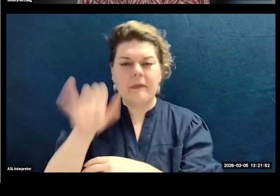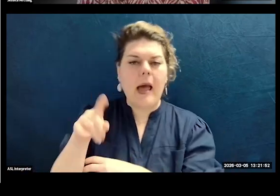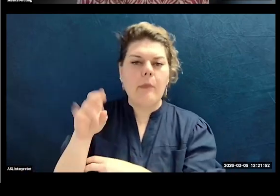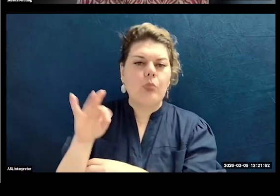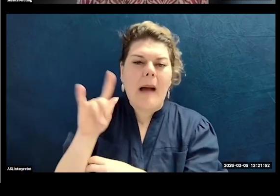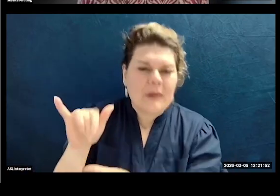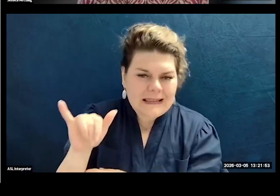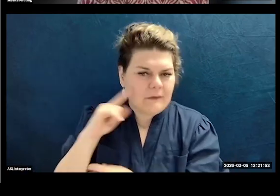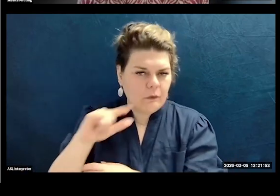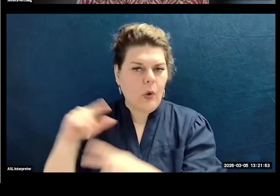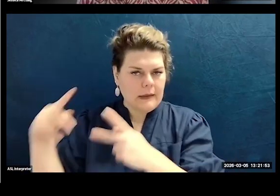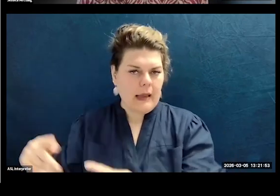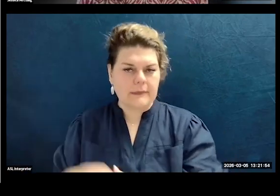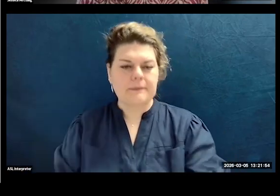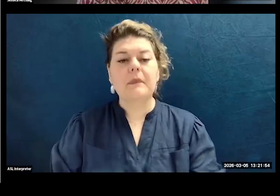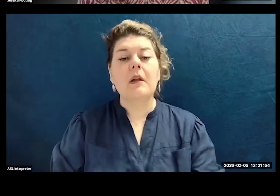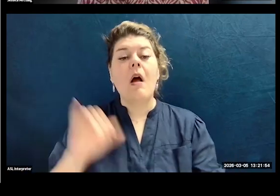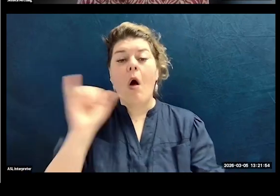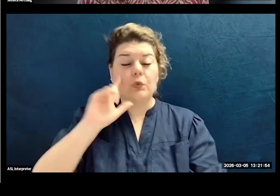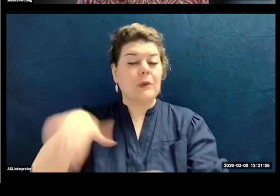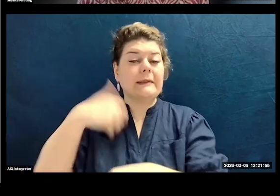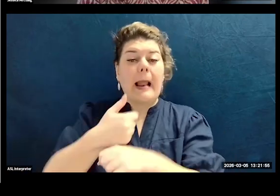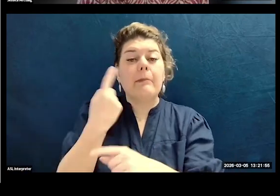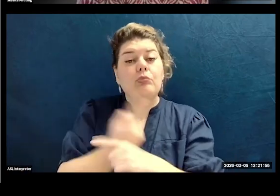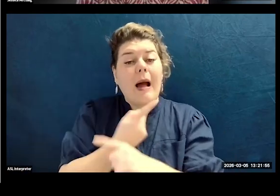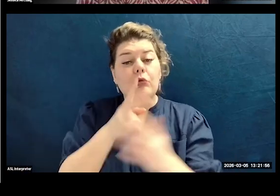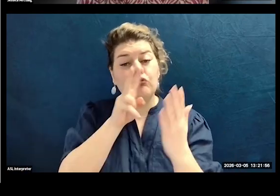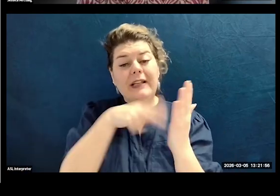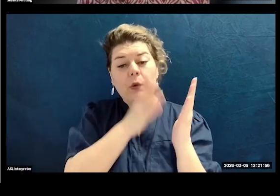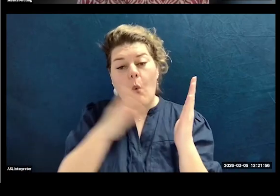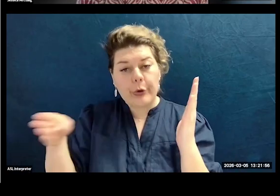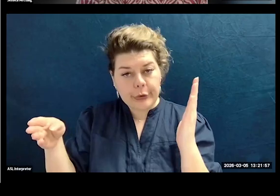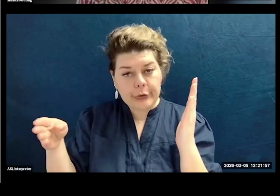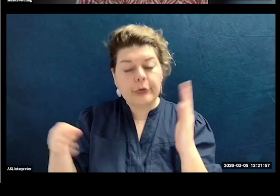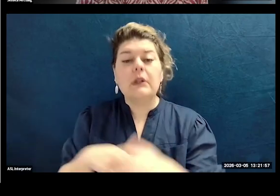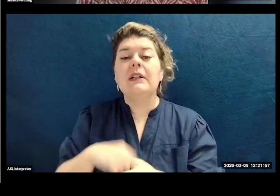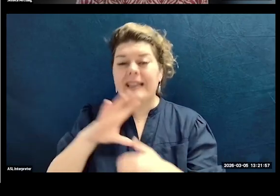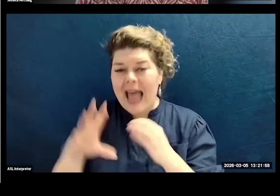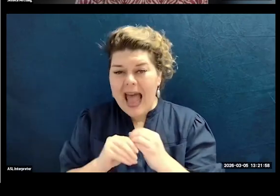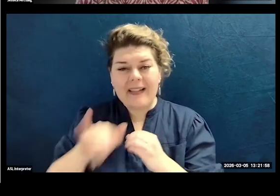We're also going to look at setting up proper reading order, adding document metadata,